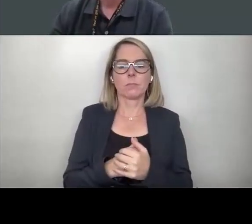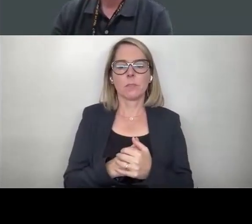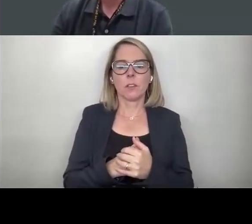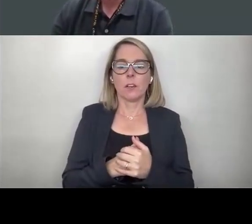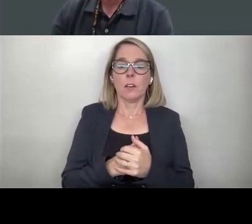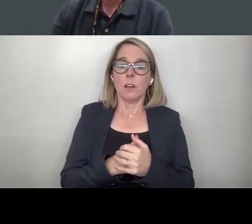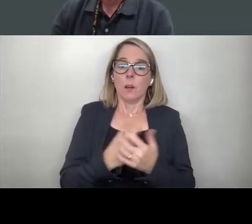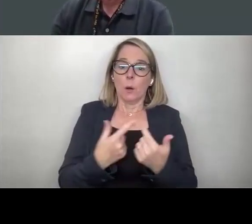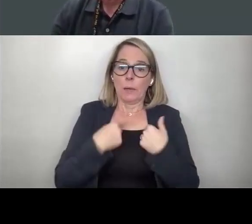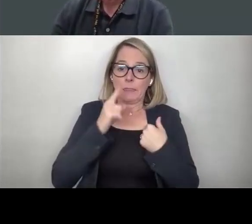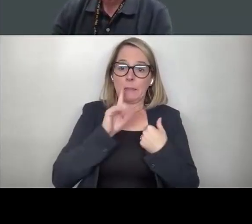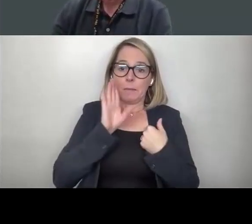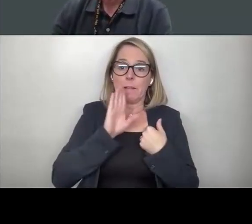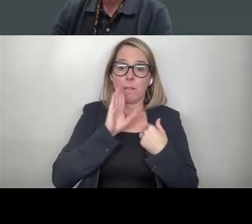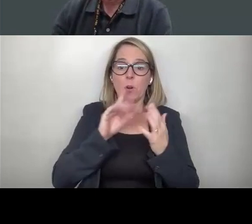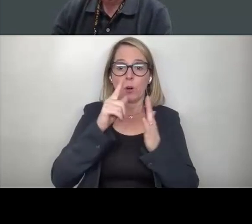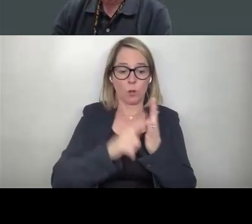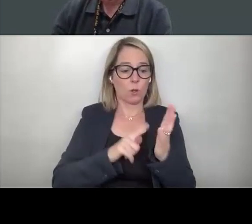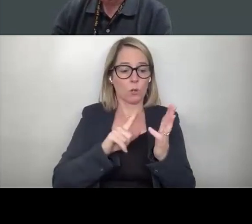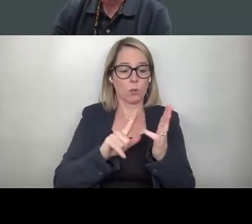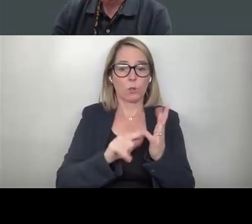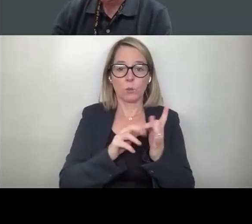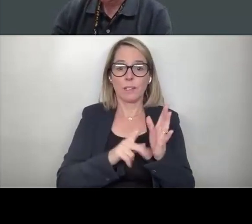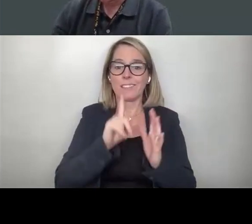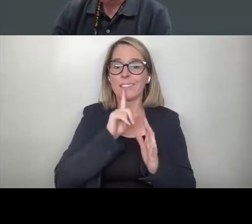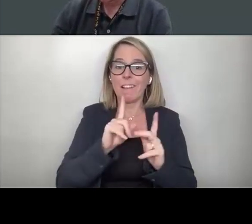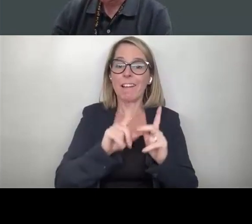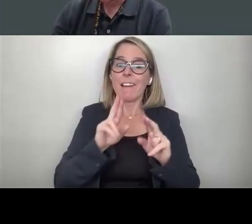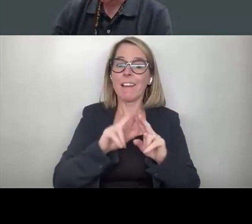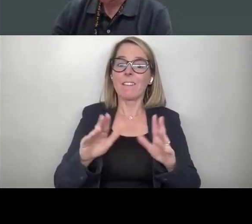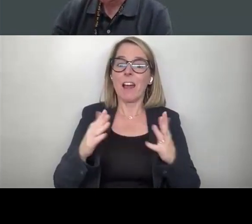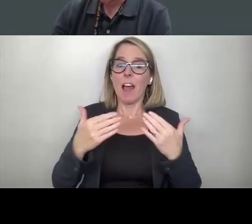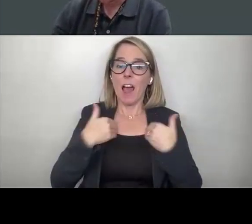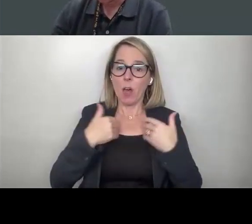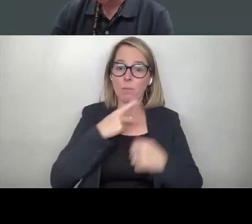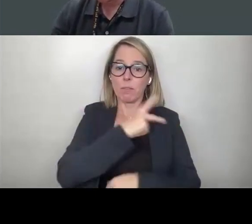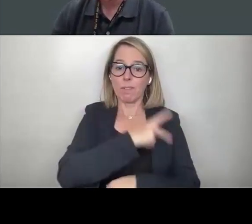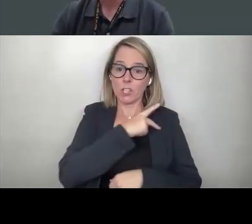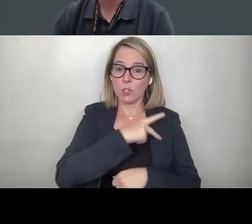actually train health professionals to do this from the get-go, it would set the whole system up